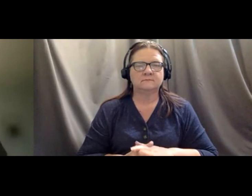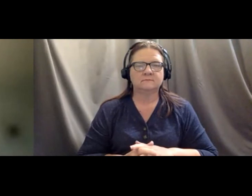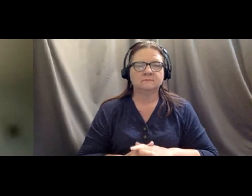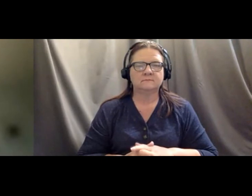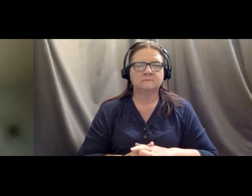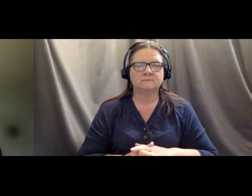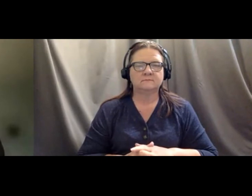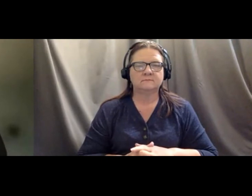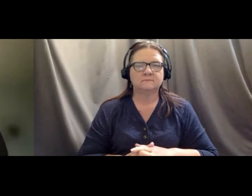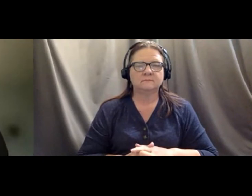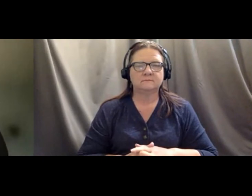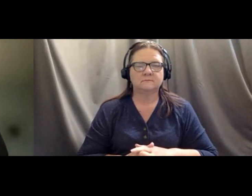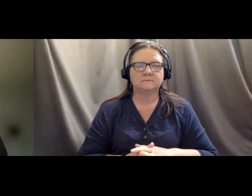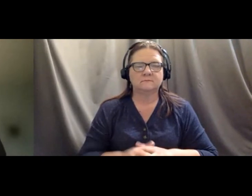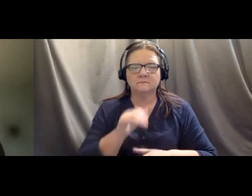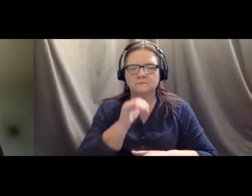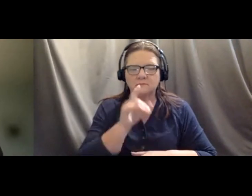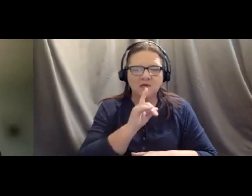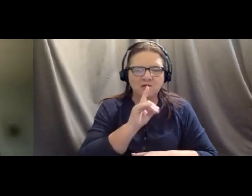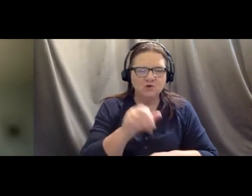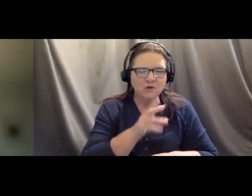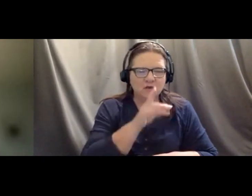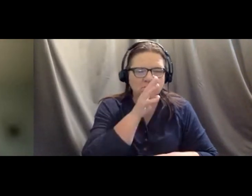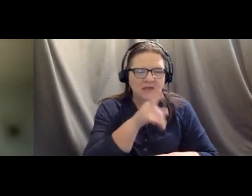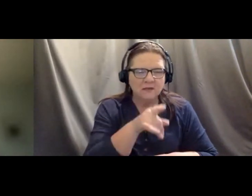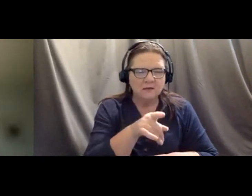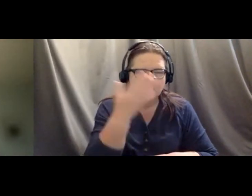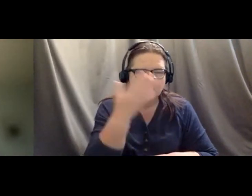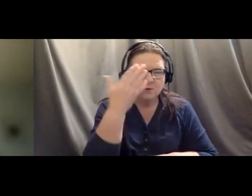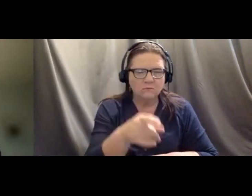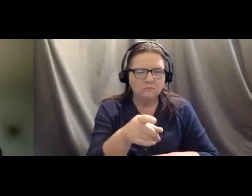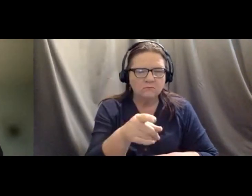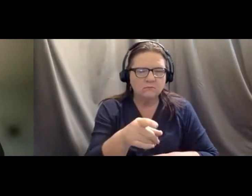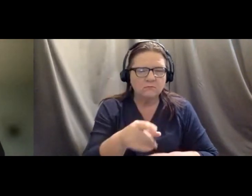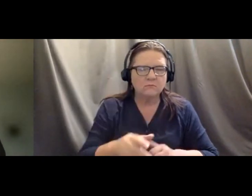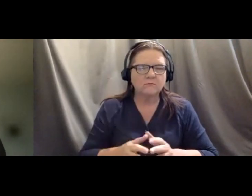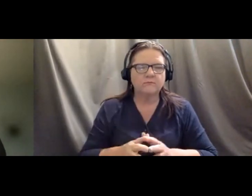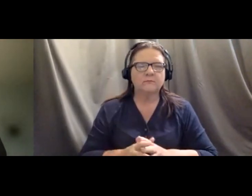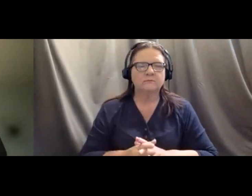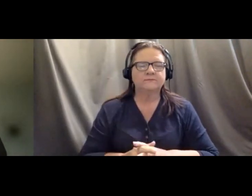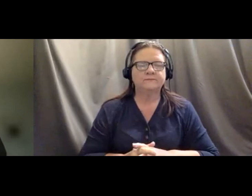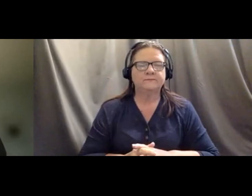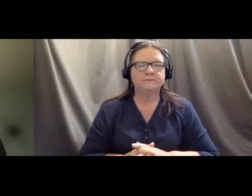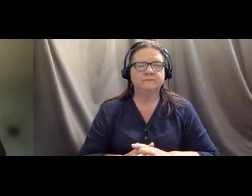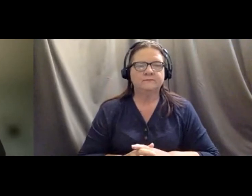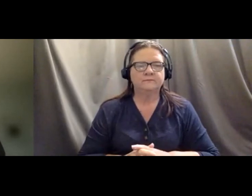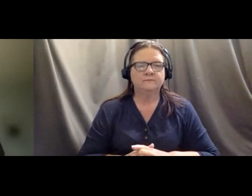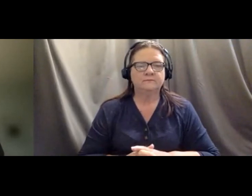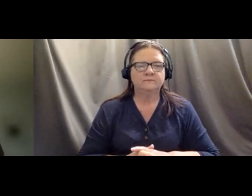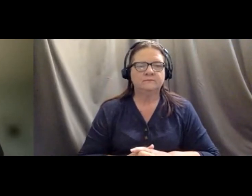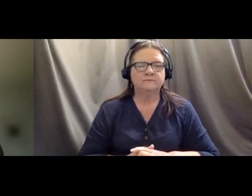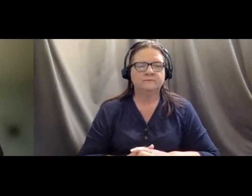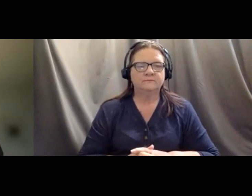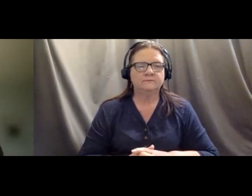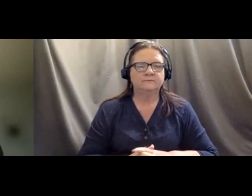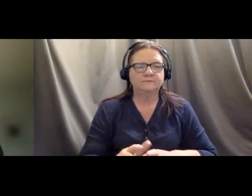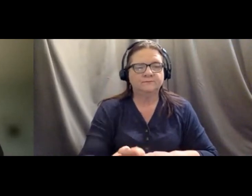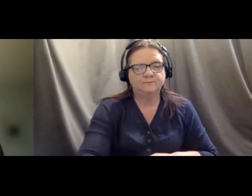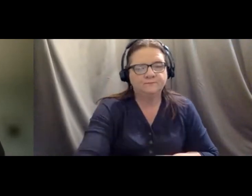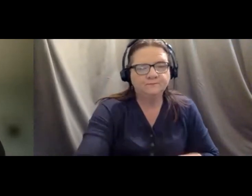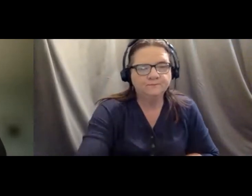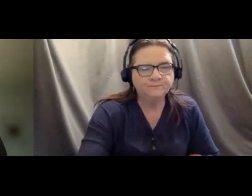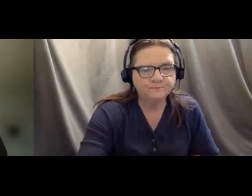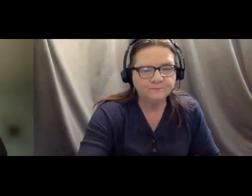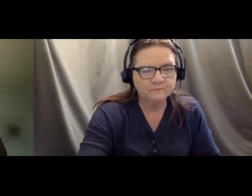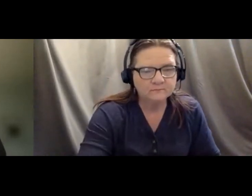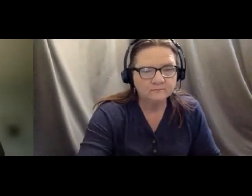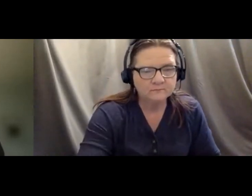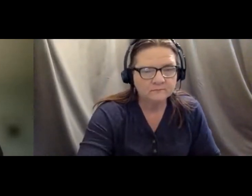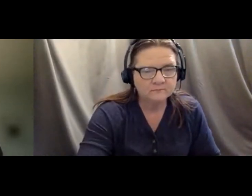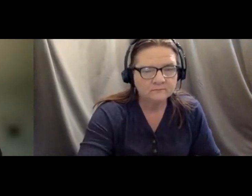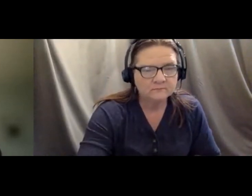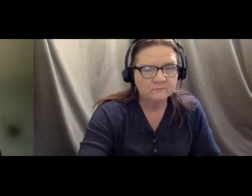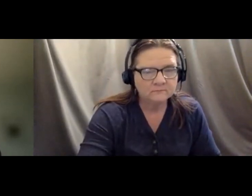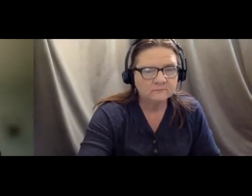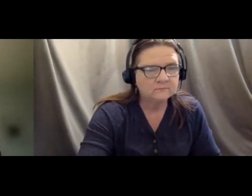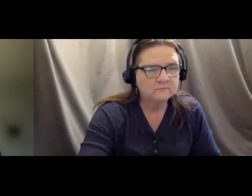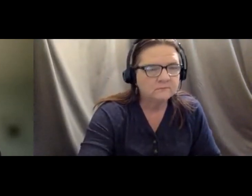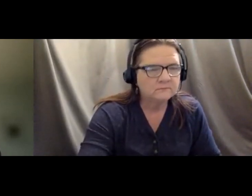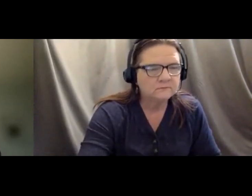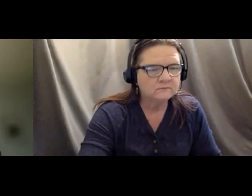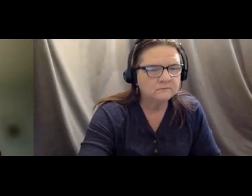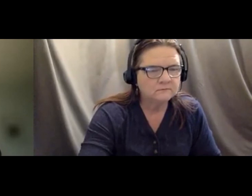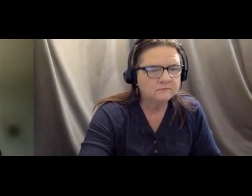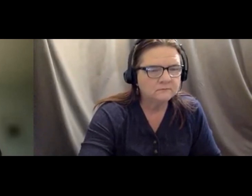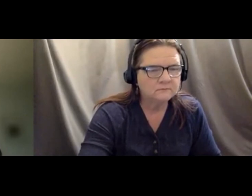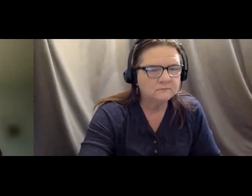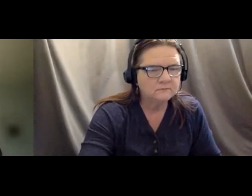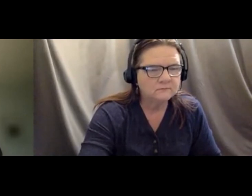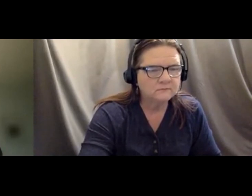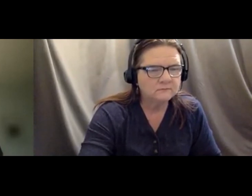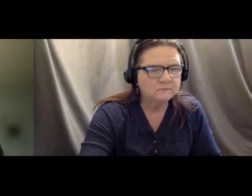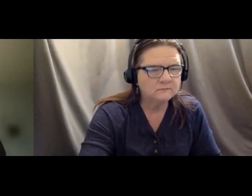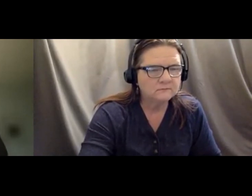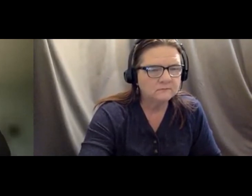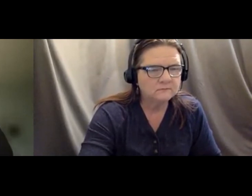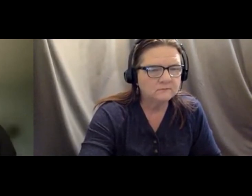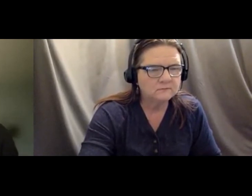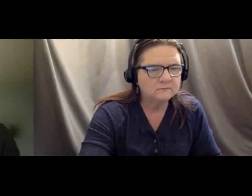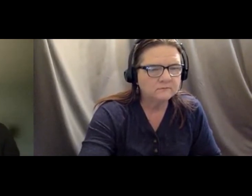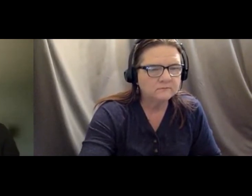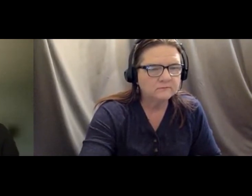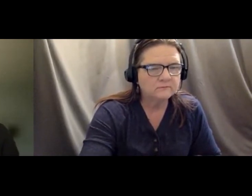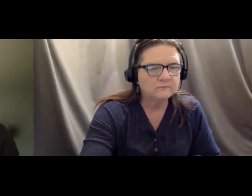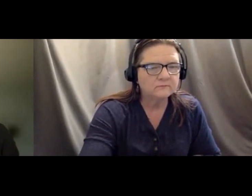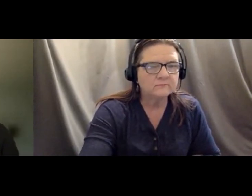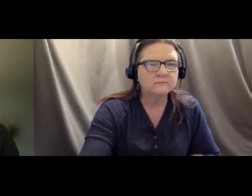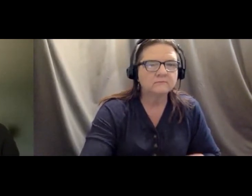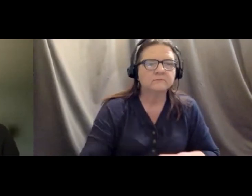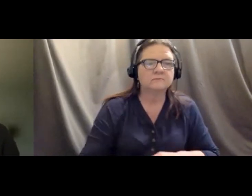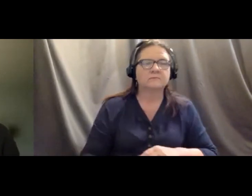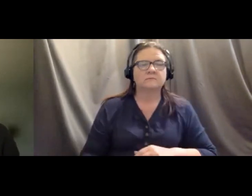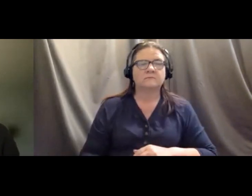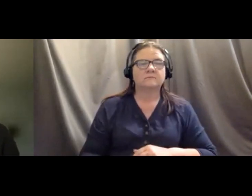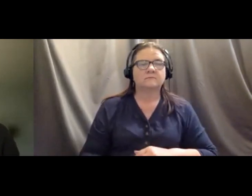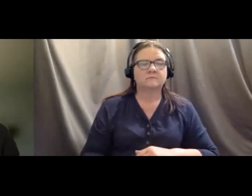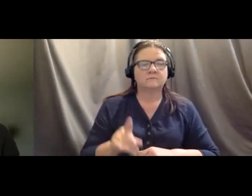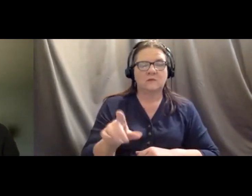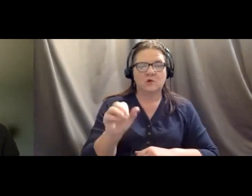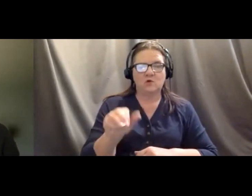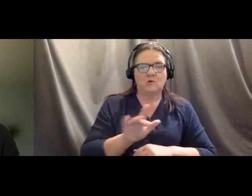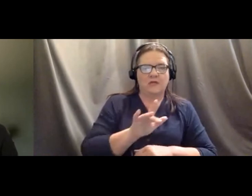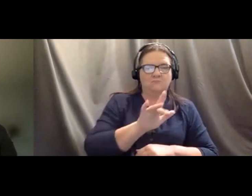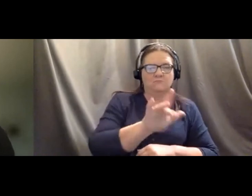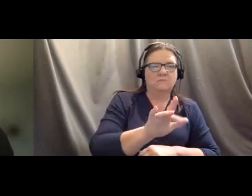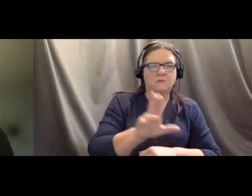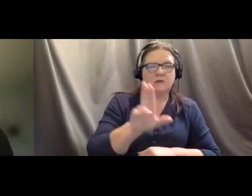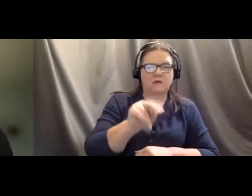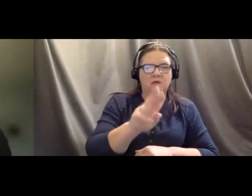And I'm not sure if you have audio.